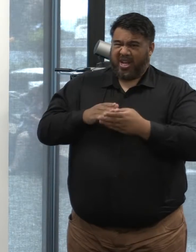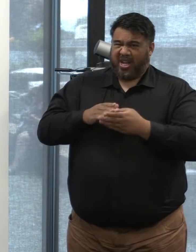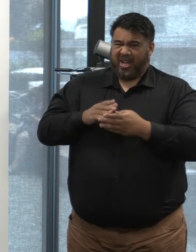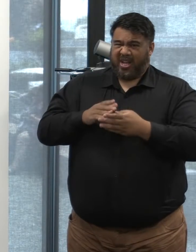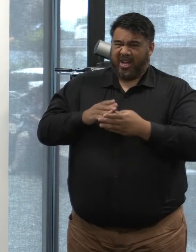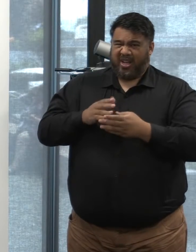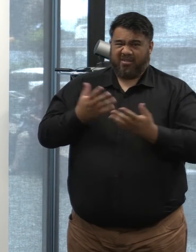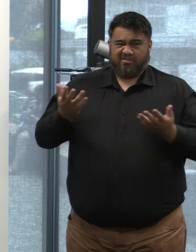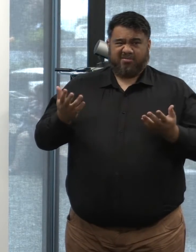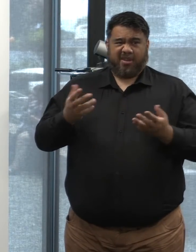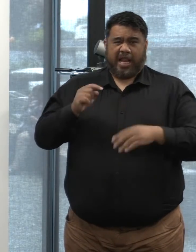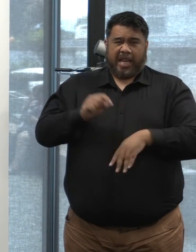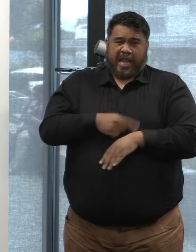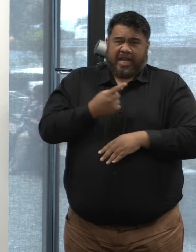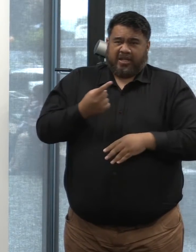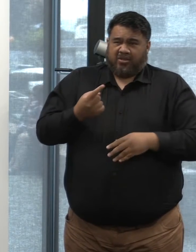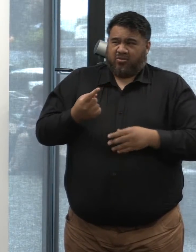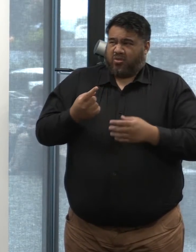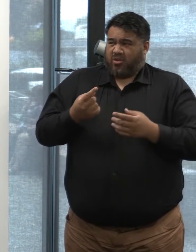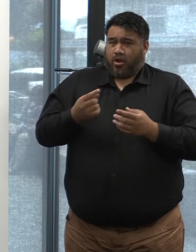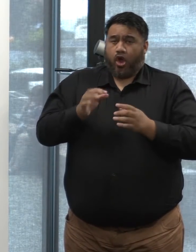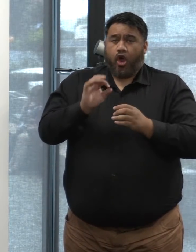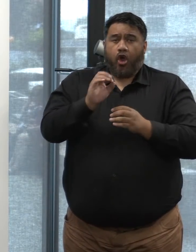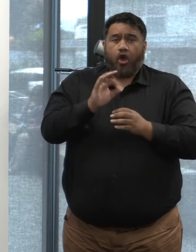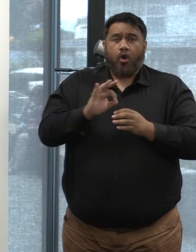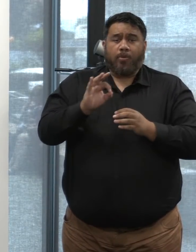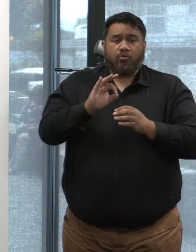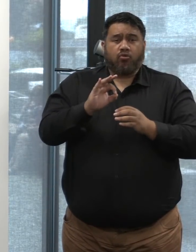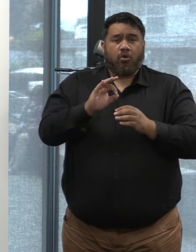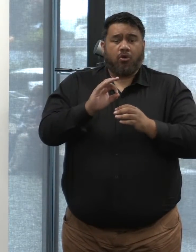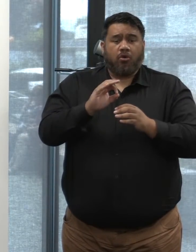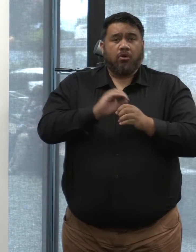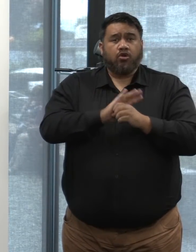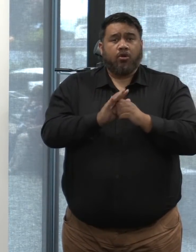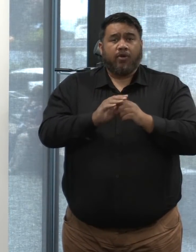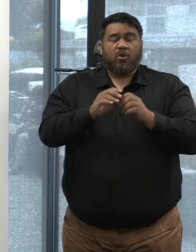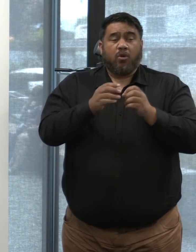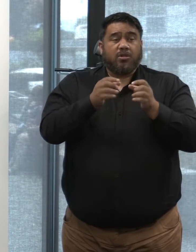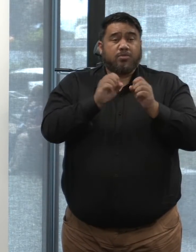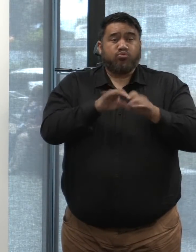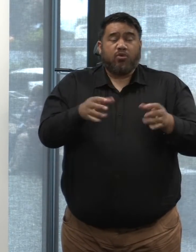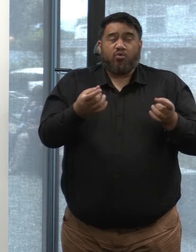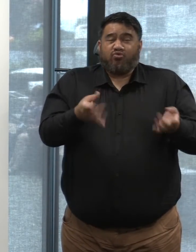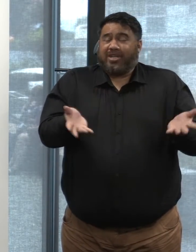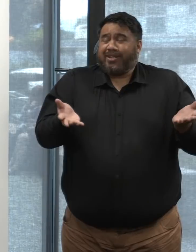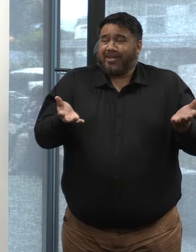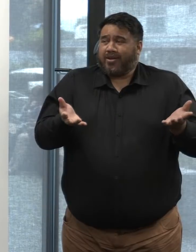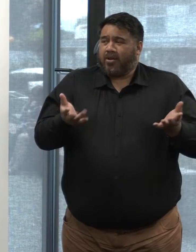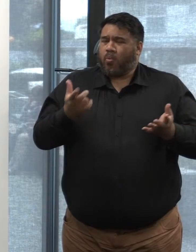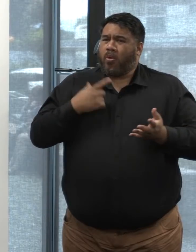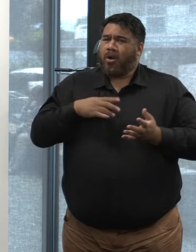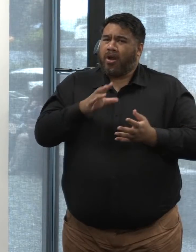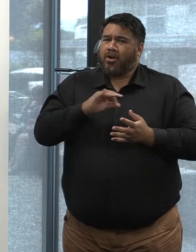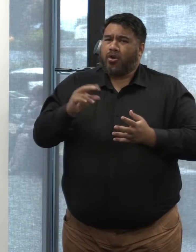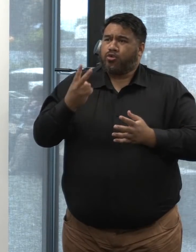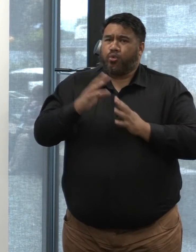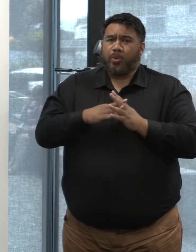delivering. That is a very fast turnaround.